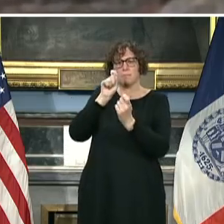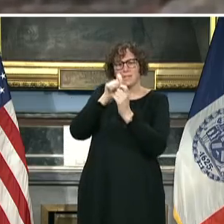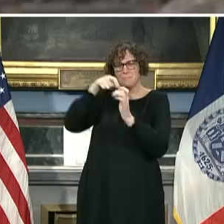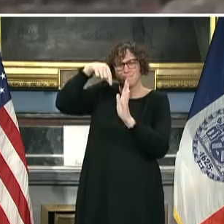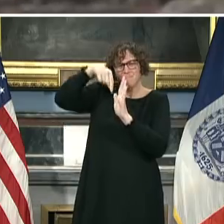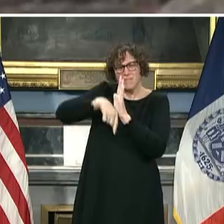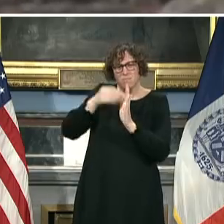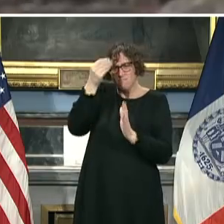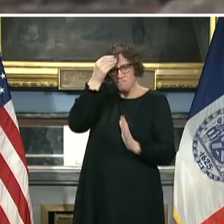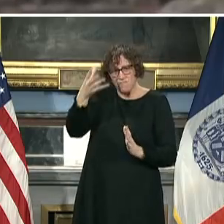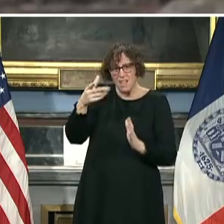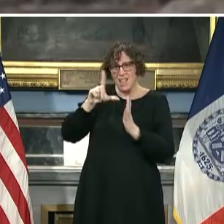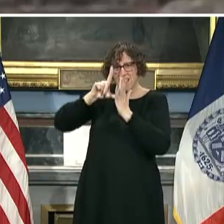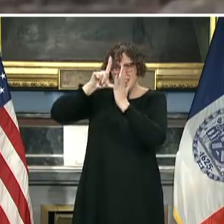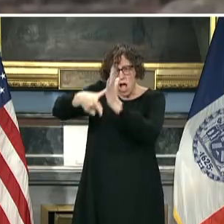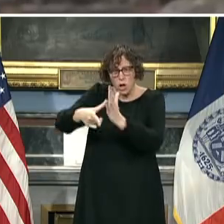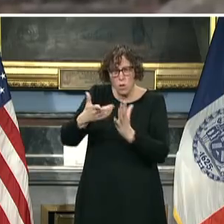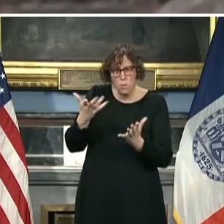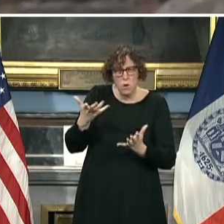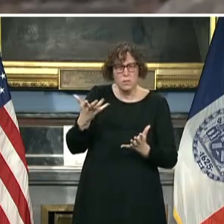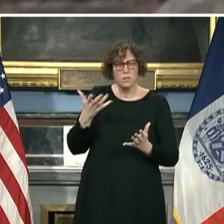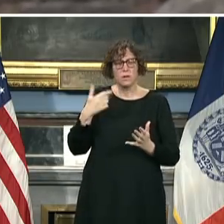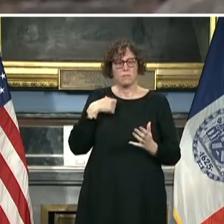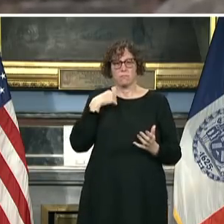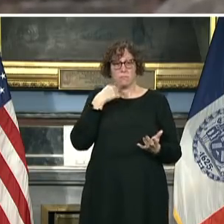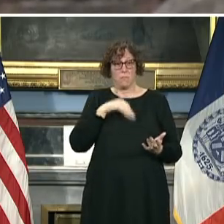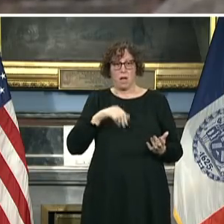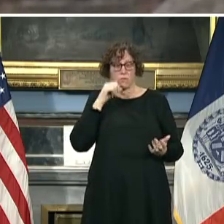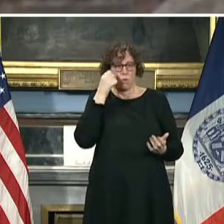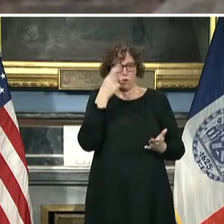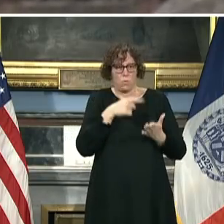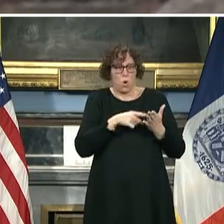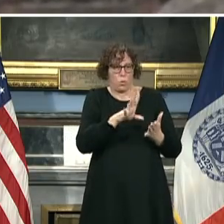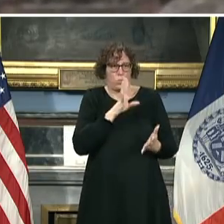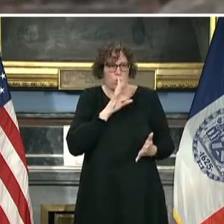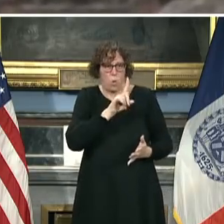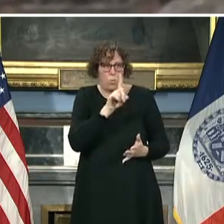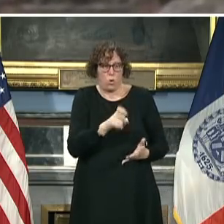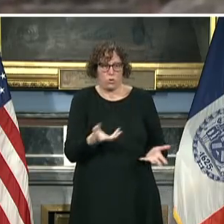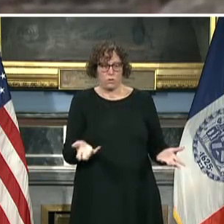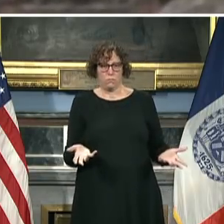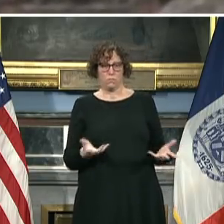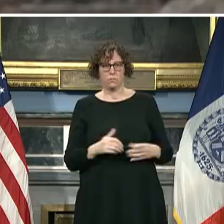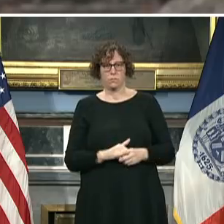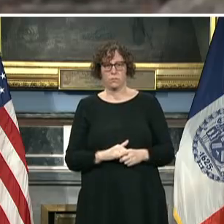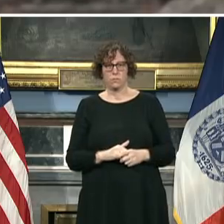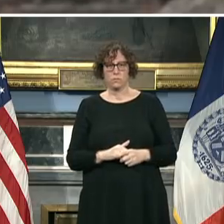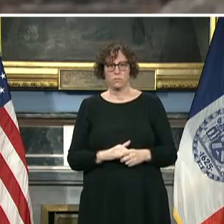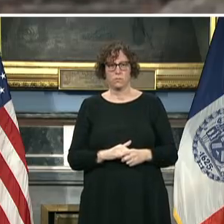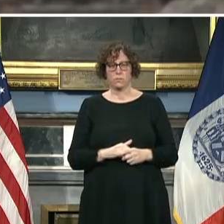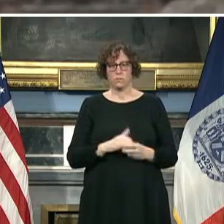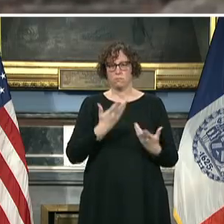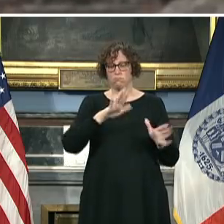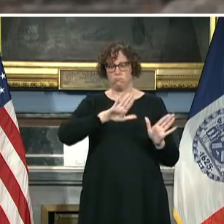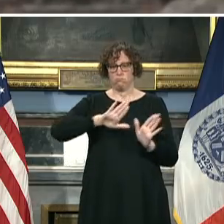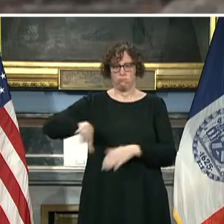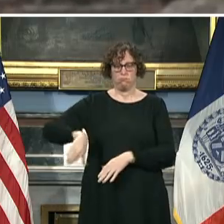COMMITMENTS WE'VE MADE, WE'LL KEEP. BUT I'M NOT FIAMILWAR IT THHE PHRASE AT THIS POINT.